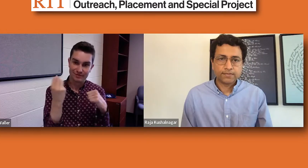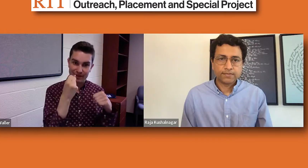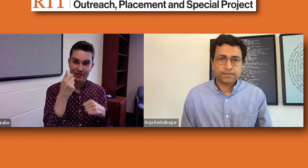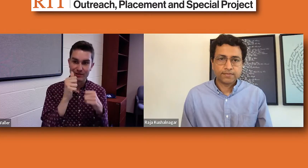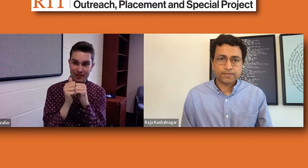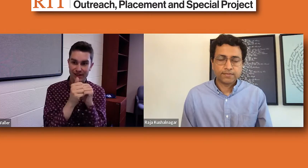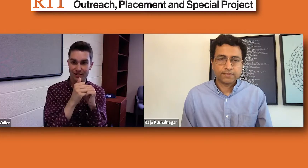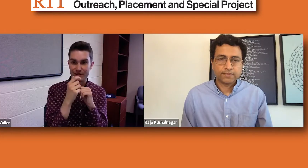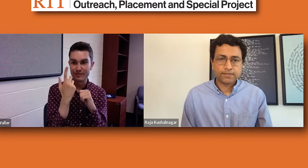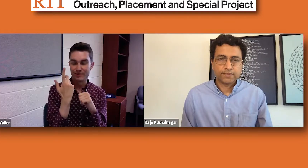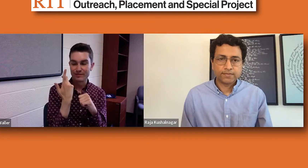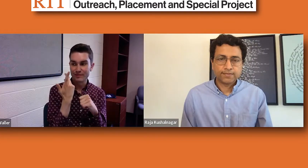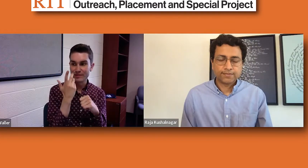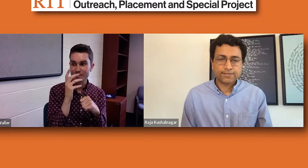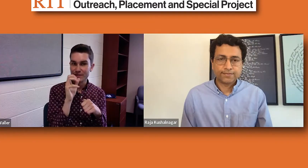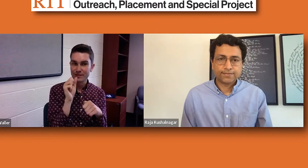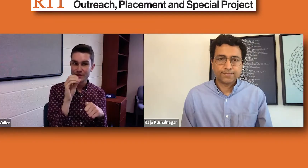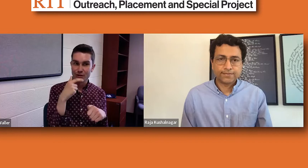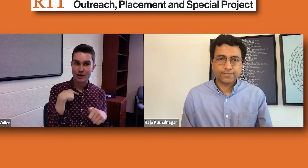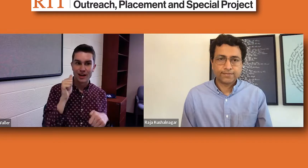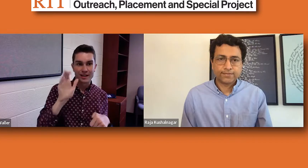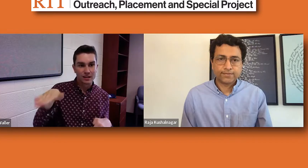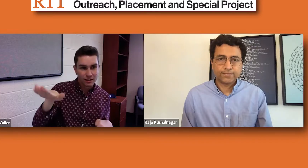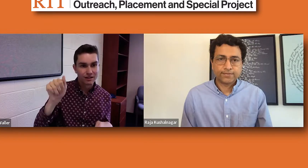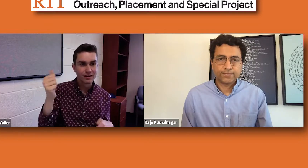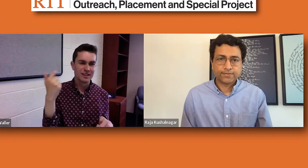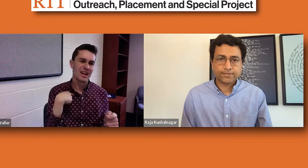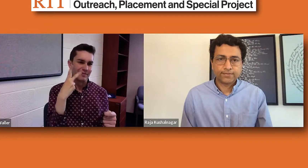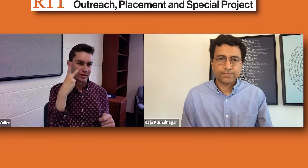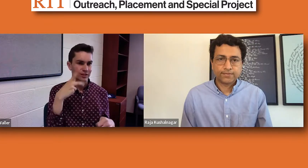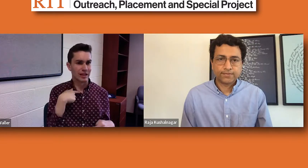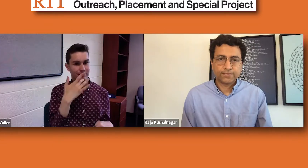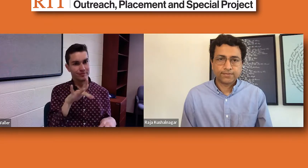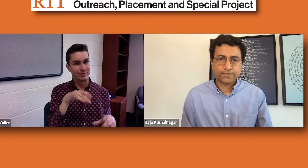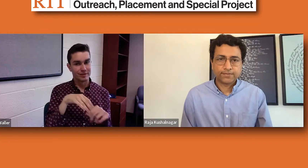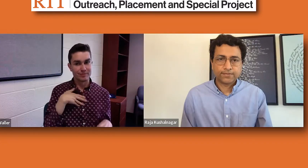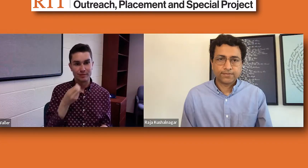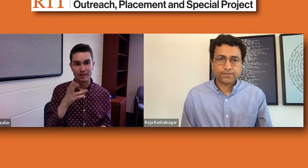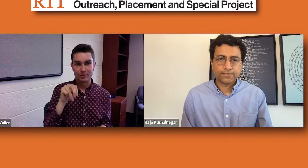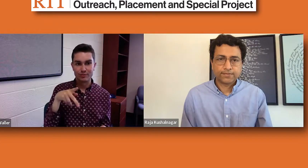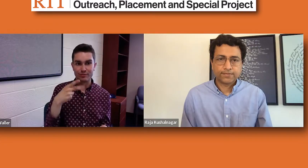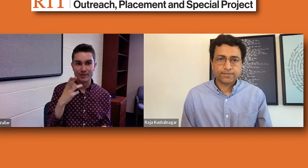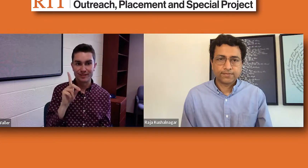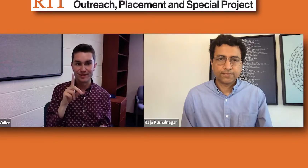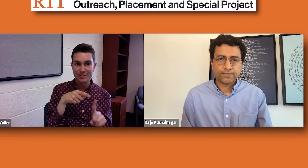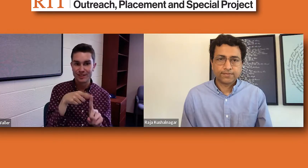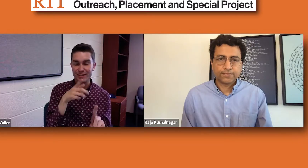experiences, especially in my own Ph.D. work.